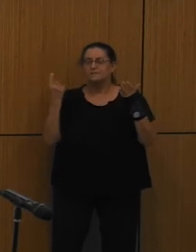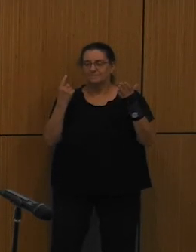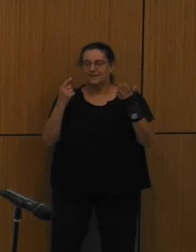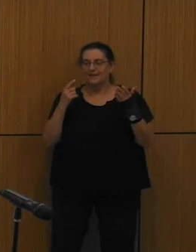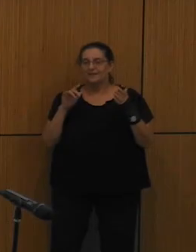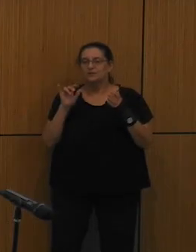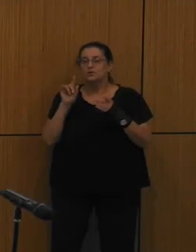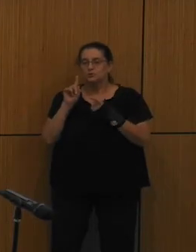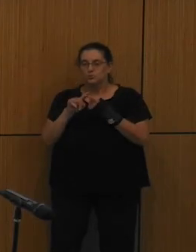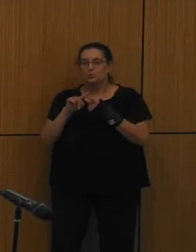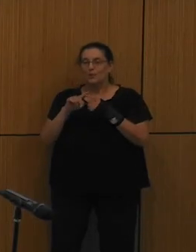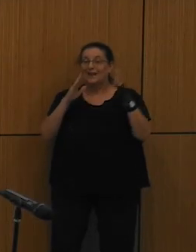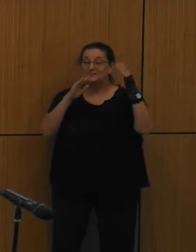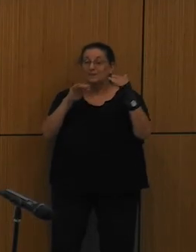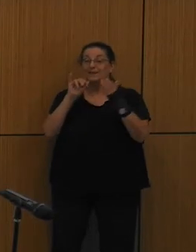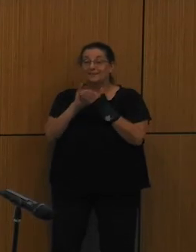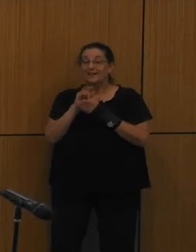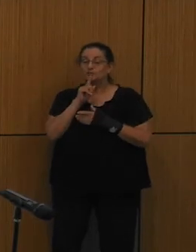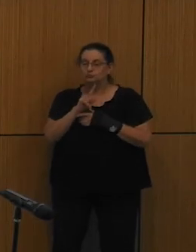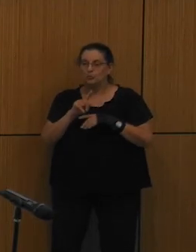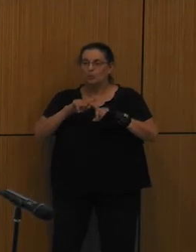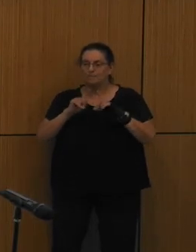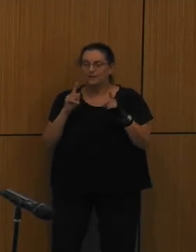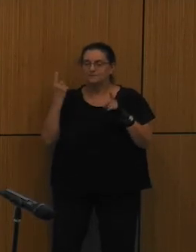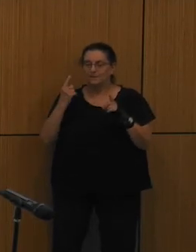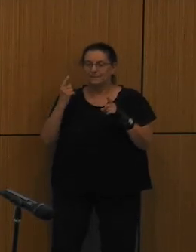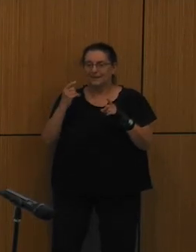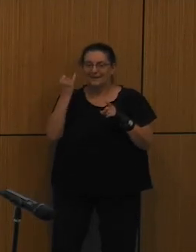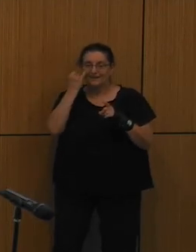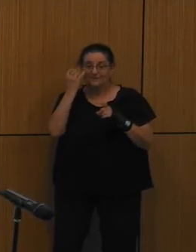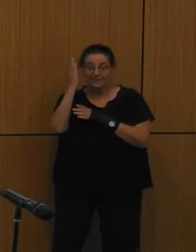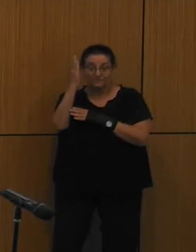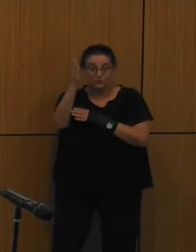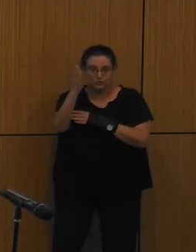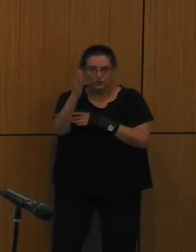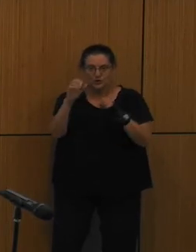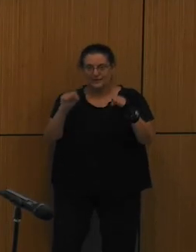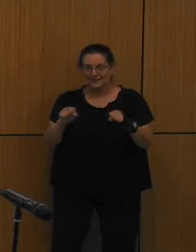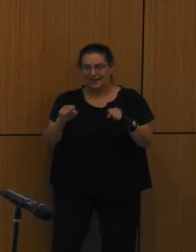And somebody in the future could take this as, your own area of research and run with it.